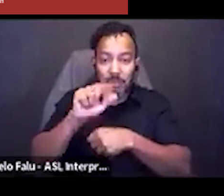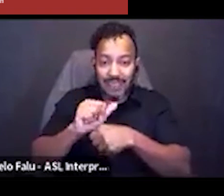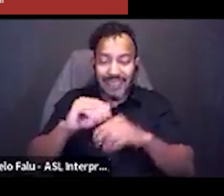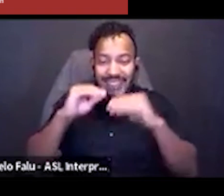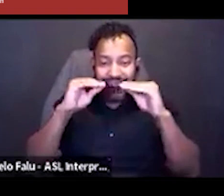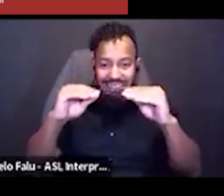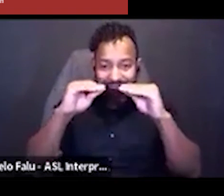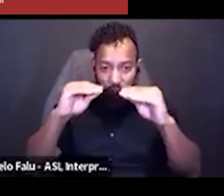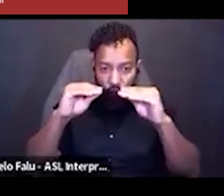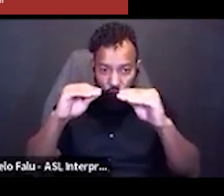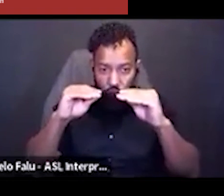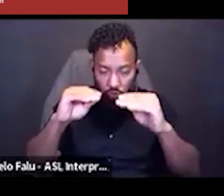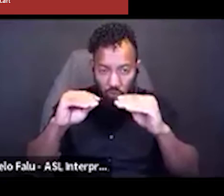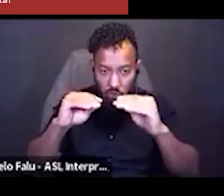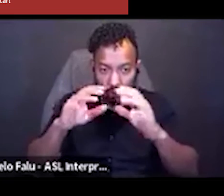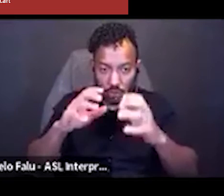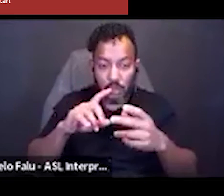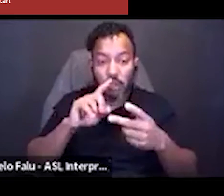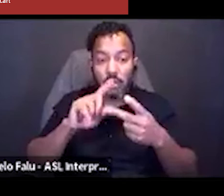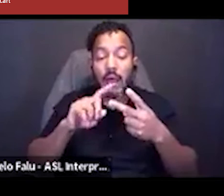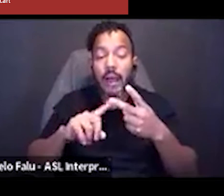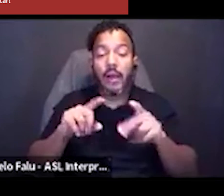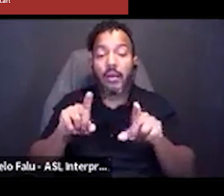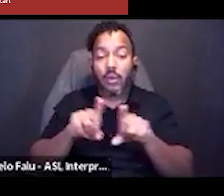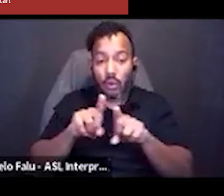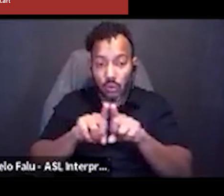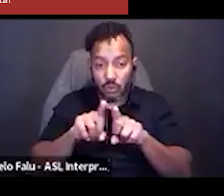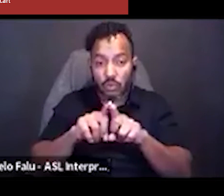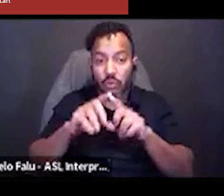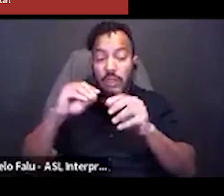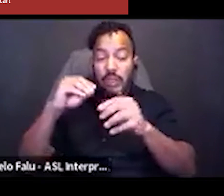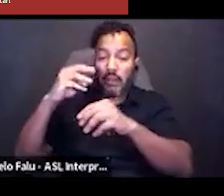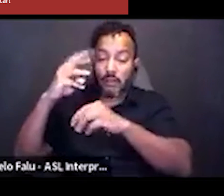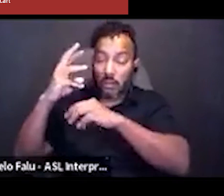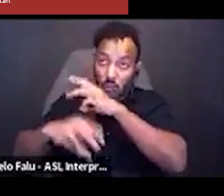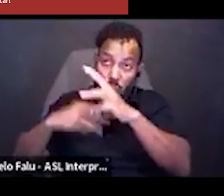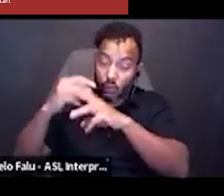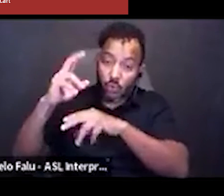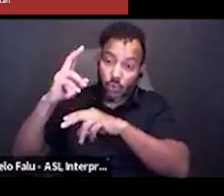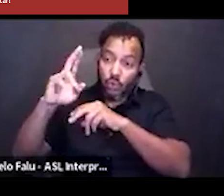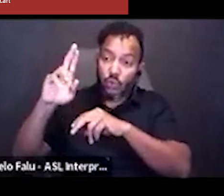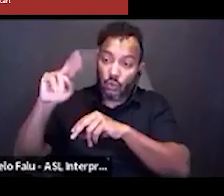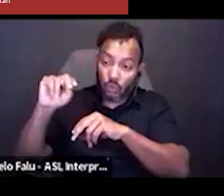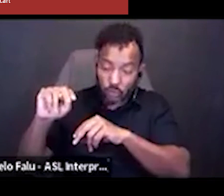of disabled people. I'll open that up to all of the panelists.